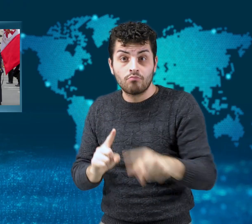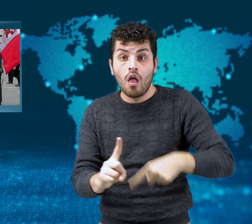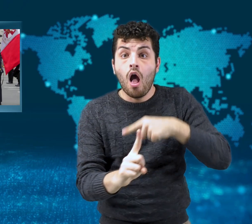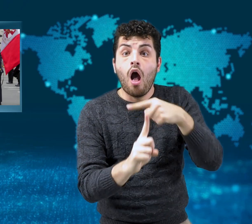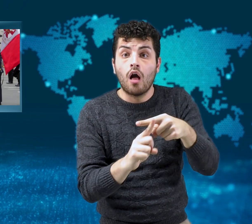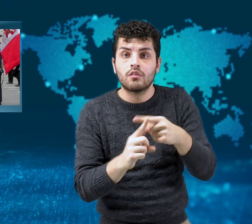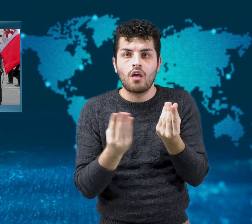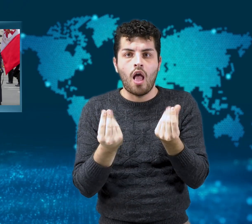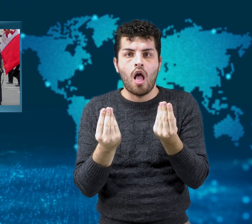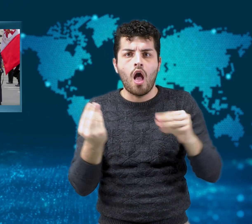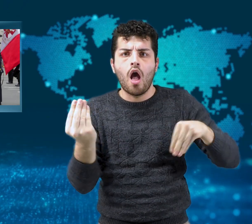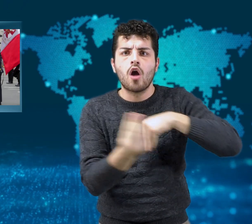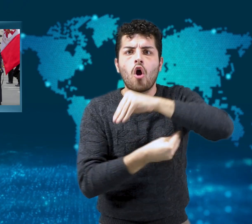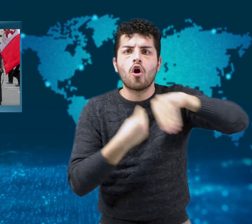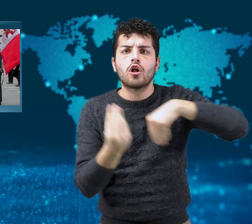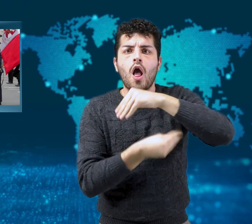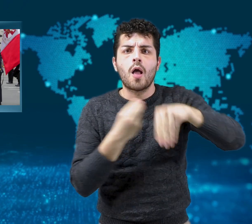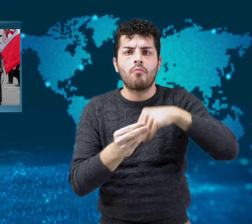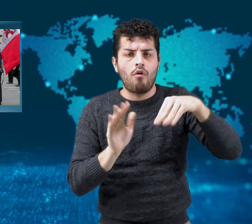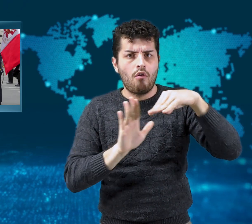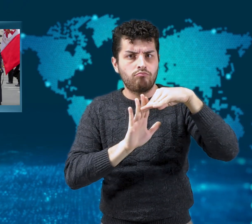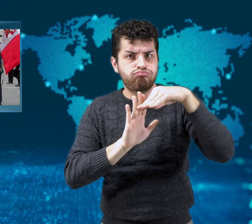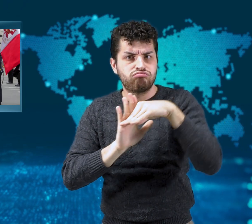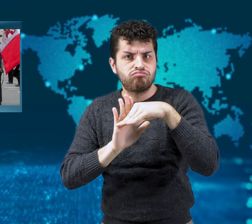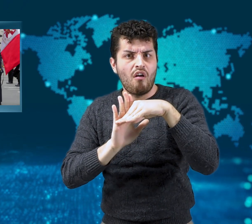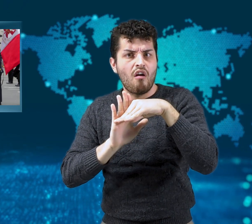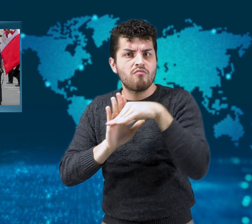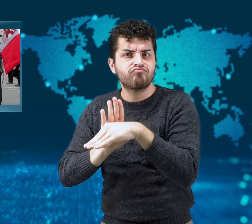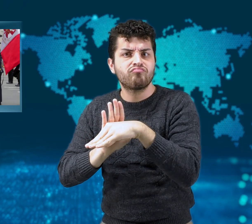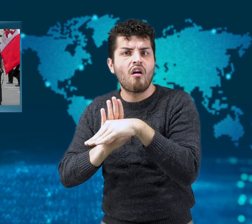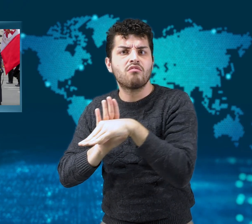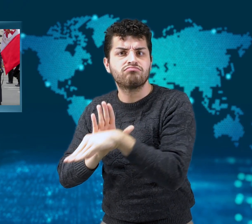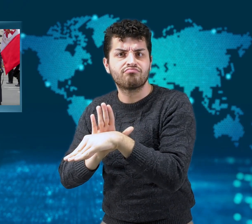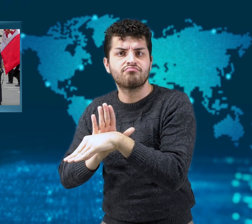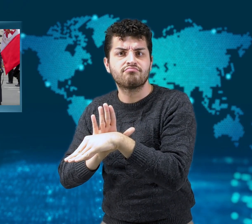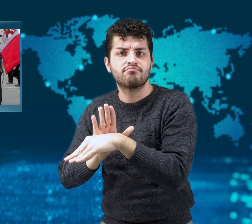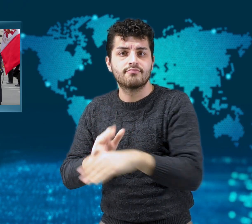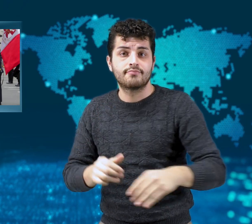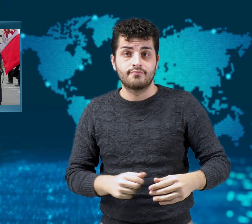infections and economic decline.